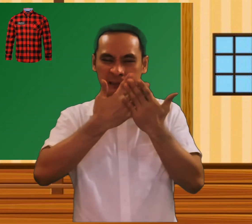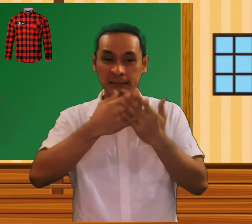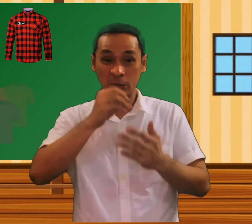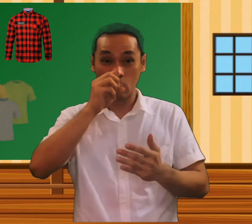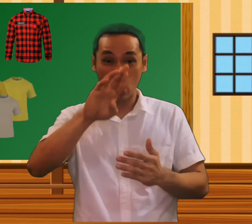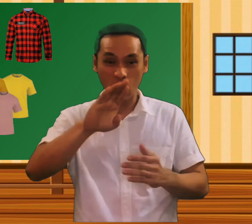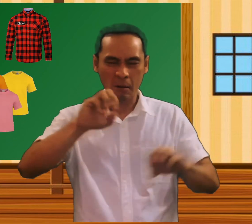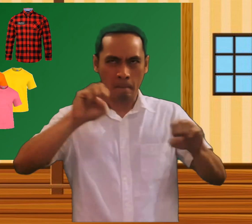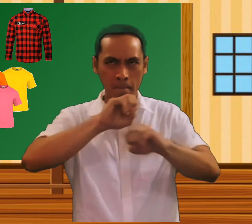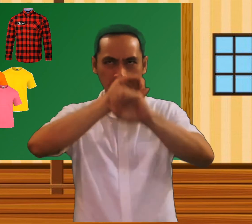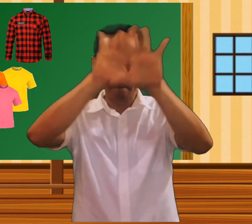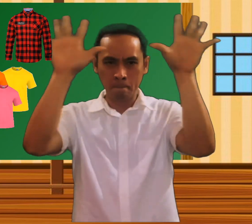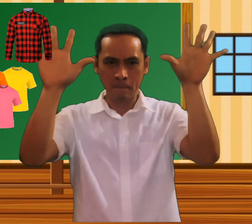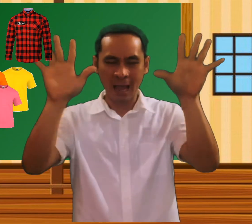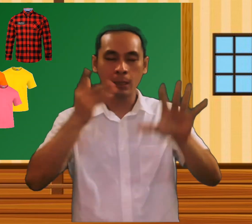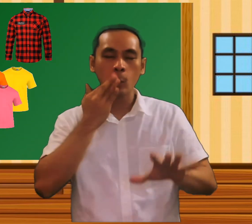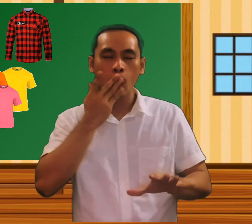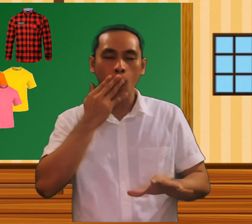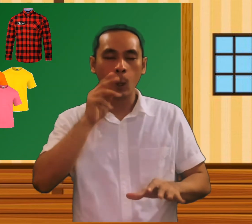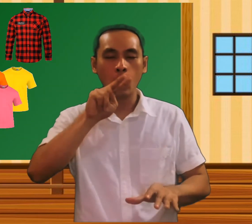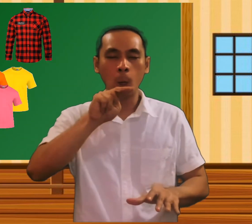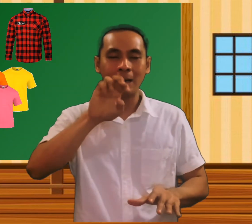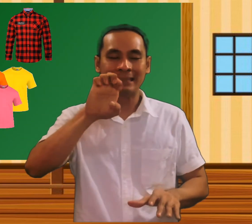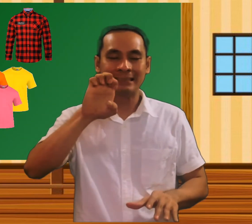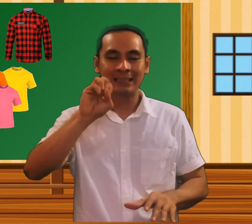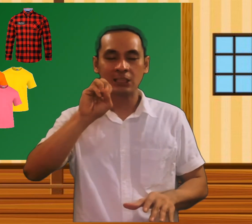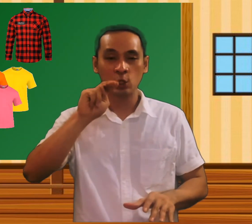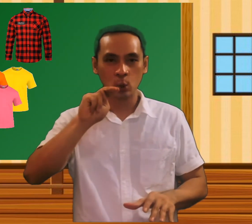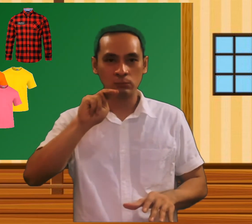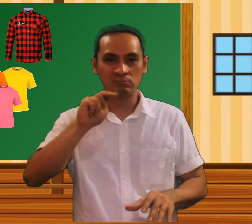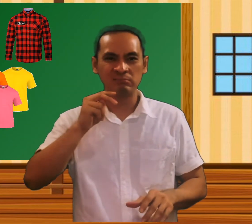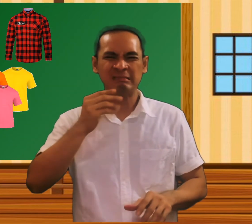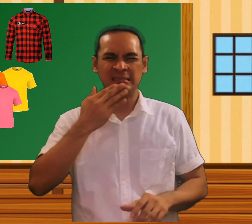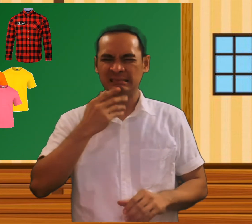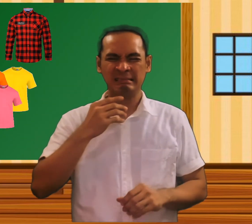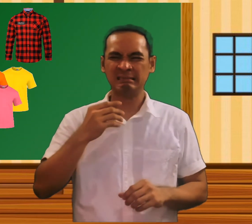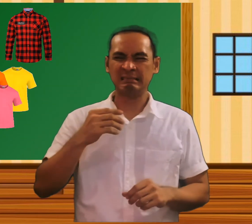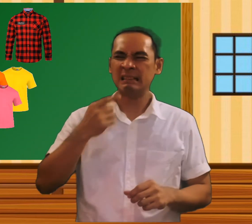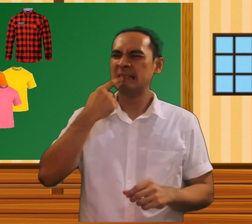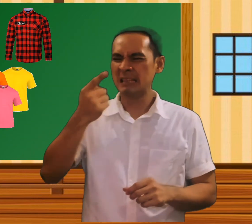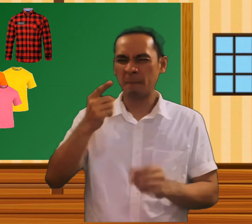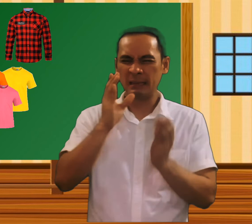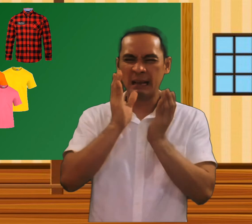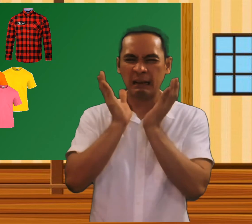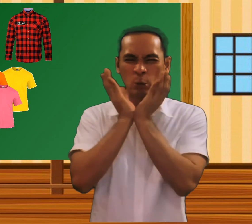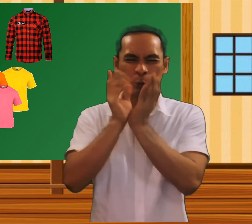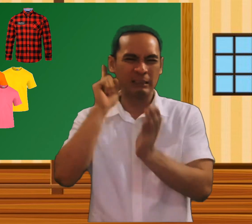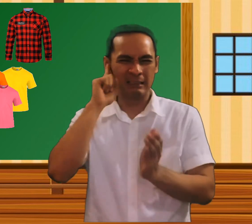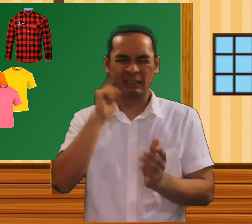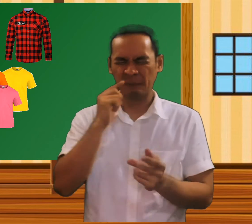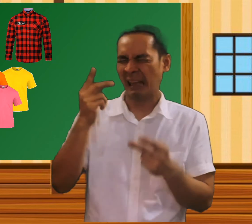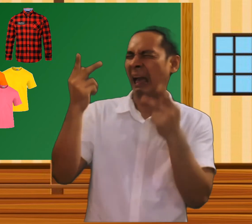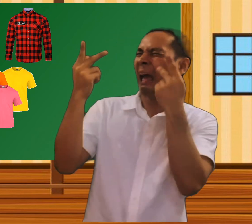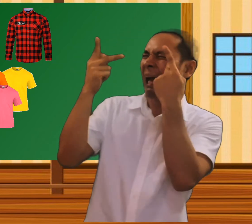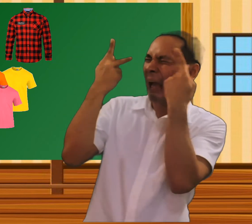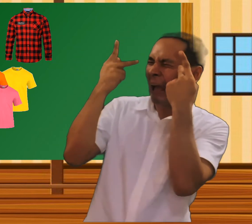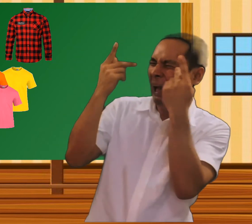colored clothes because according to the deaf community it makes their eyes get tired easily